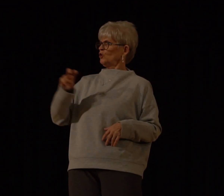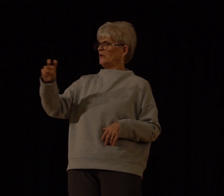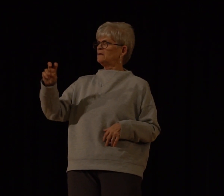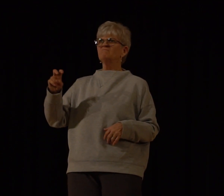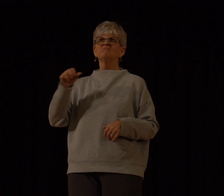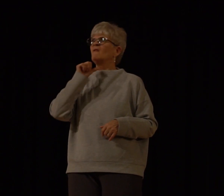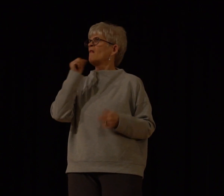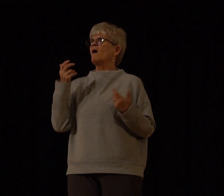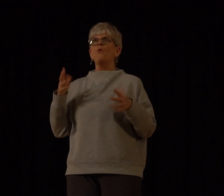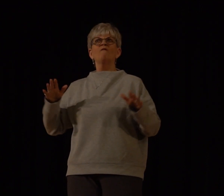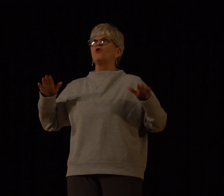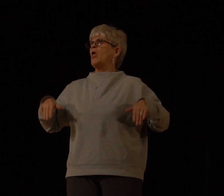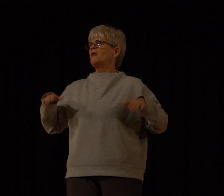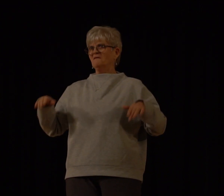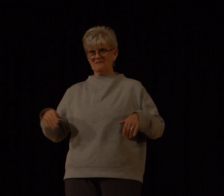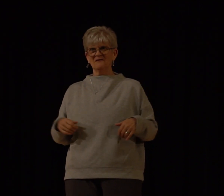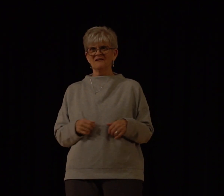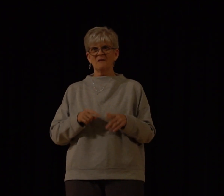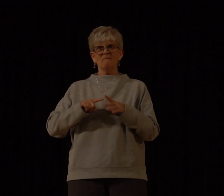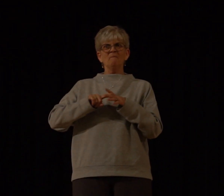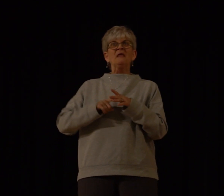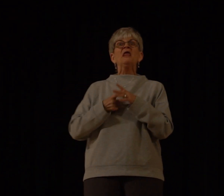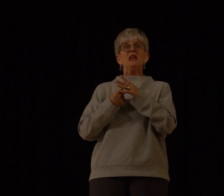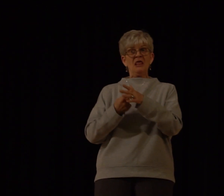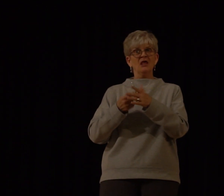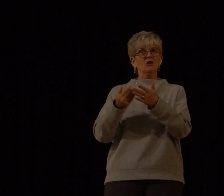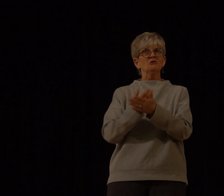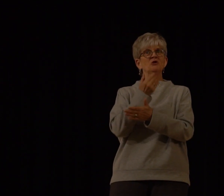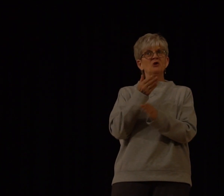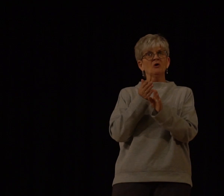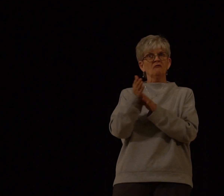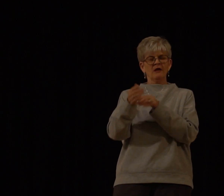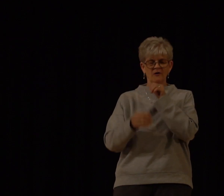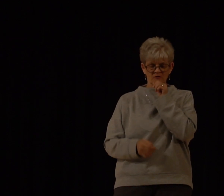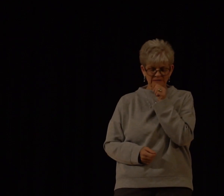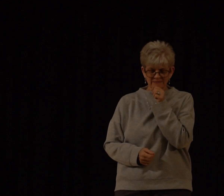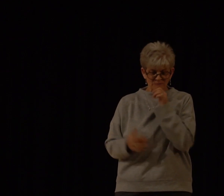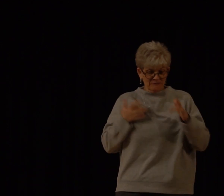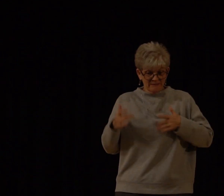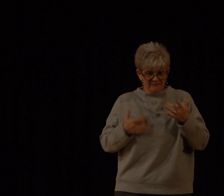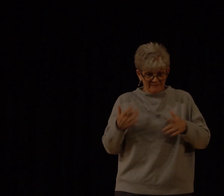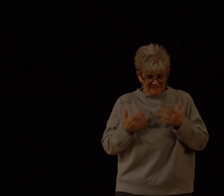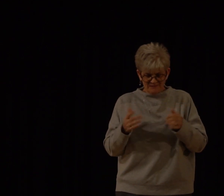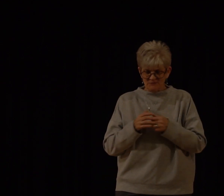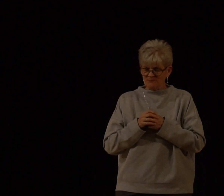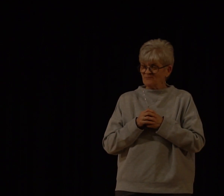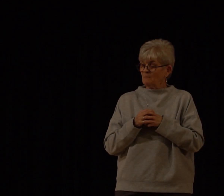I was very proud of my journey. It was the beginning of my new